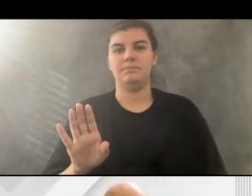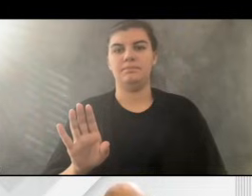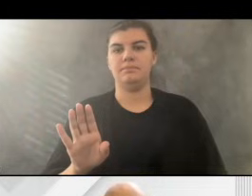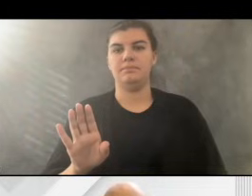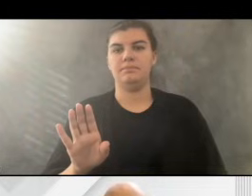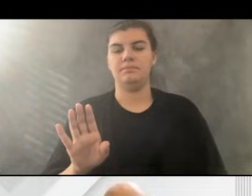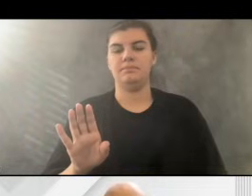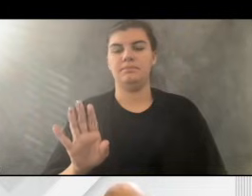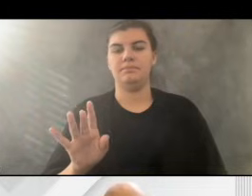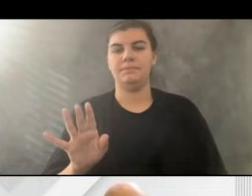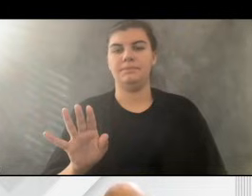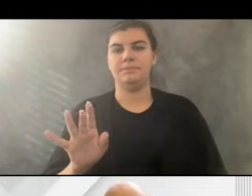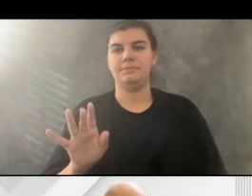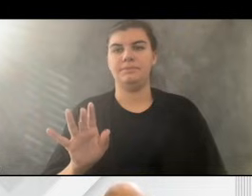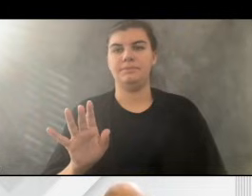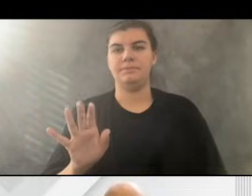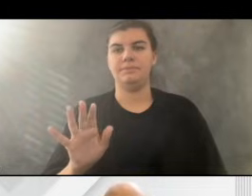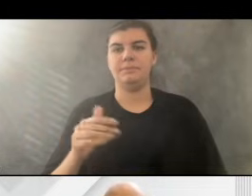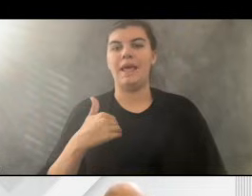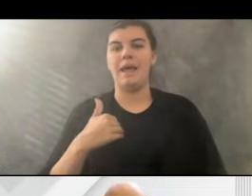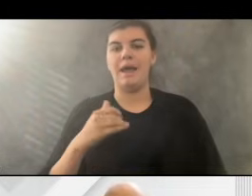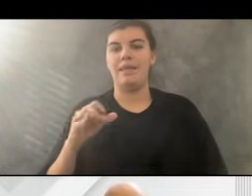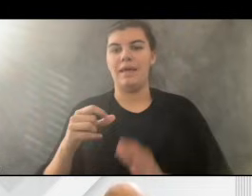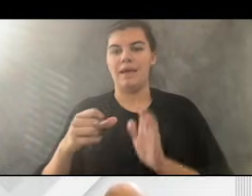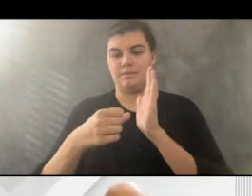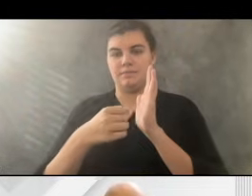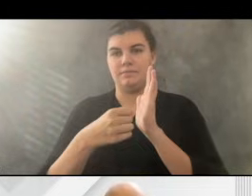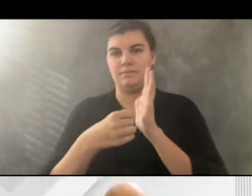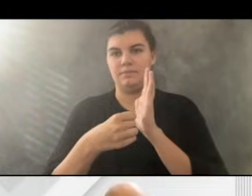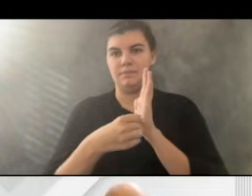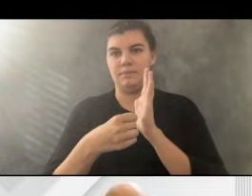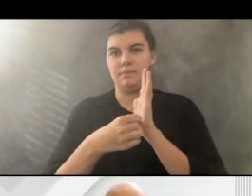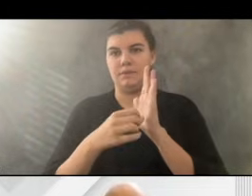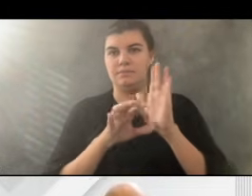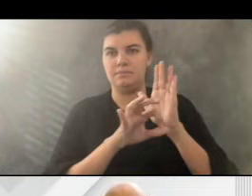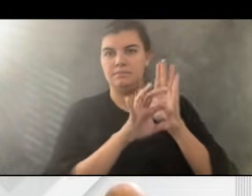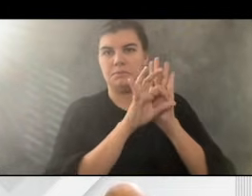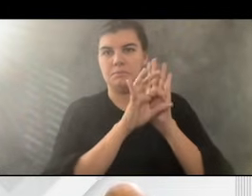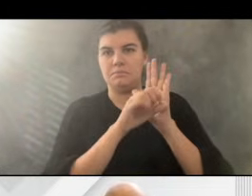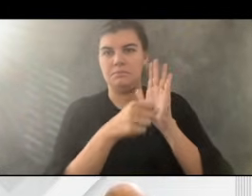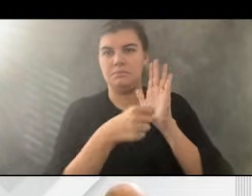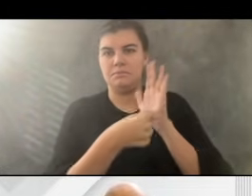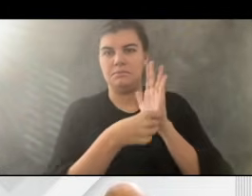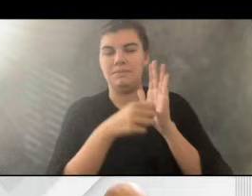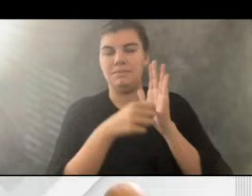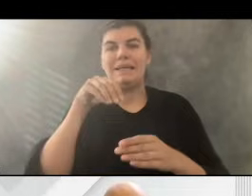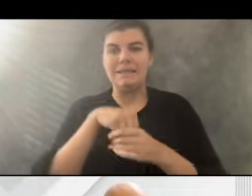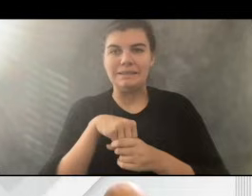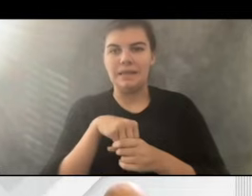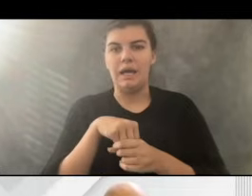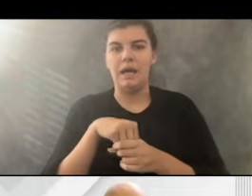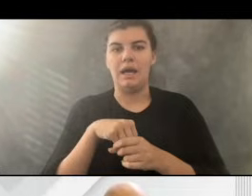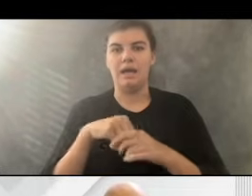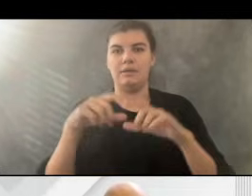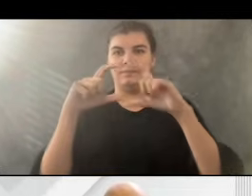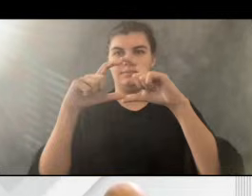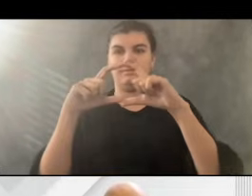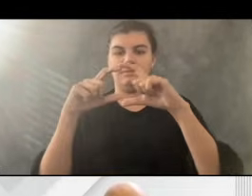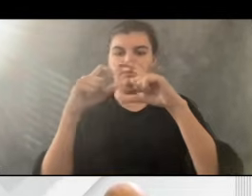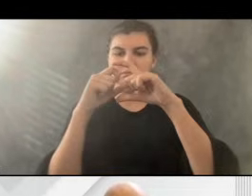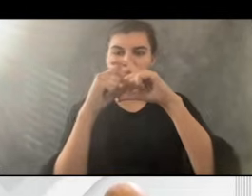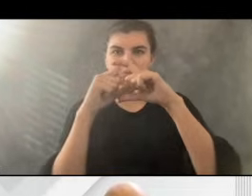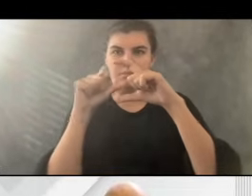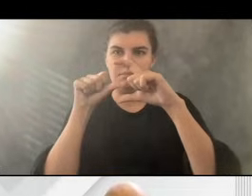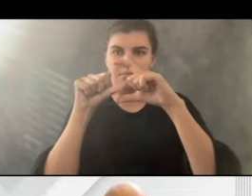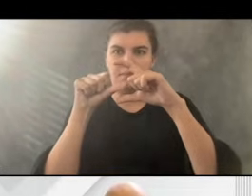a little tiny button that sometimes was like placed inside of a hole where you had to stick